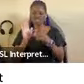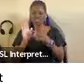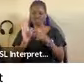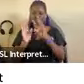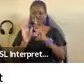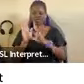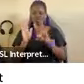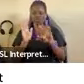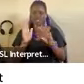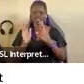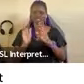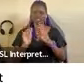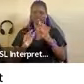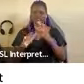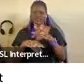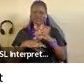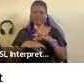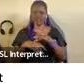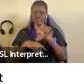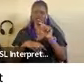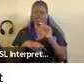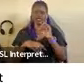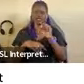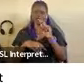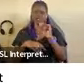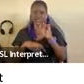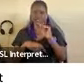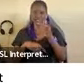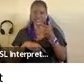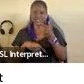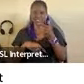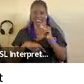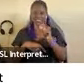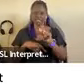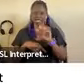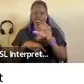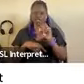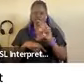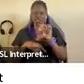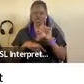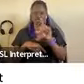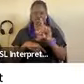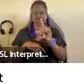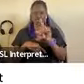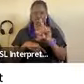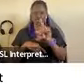COVID-19 CA govget.